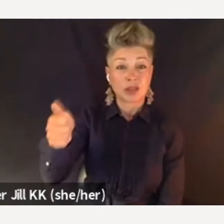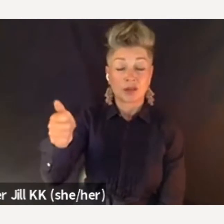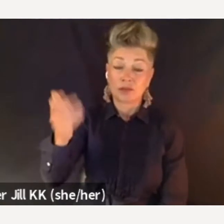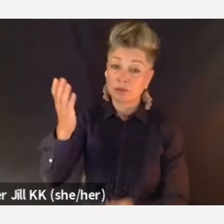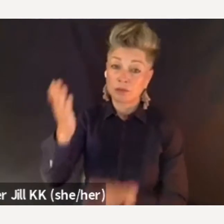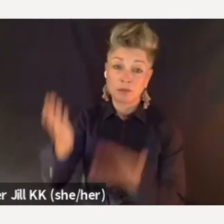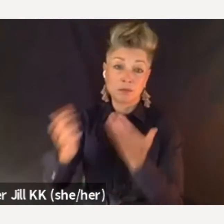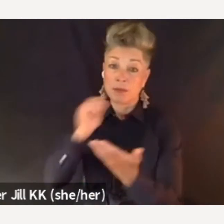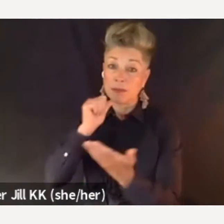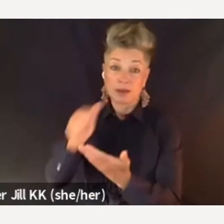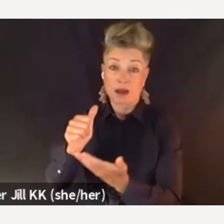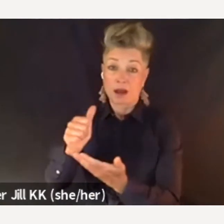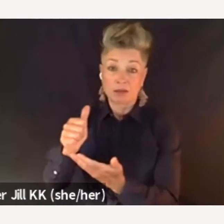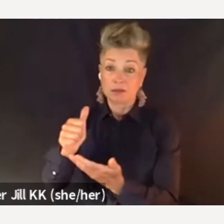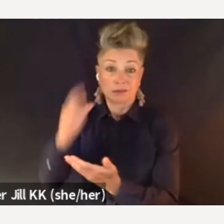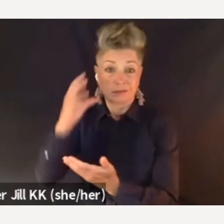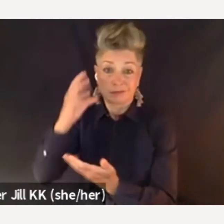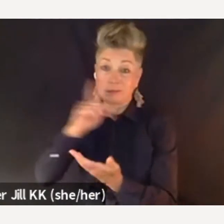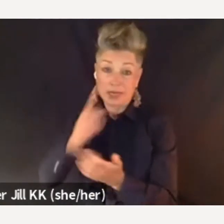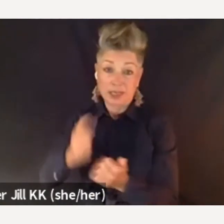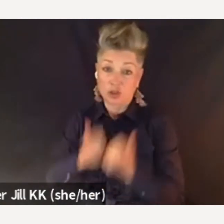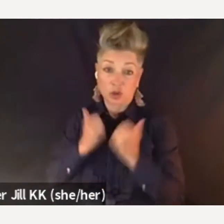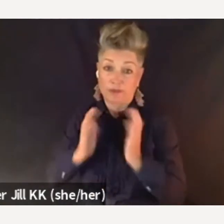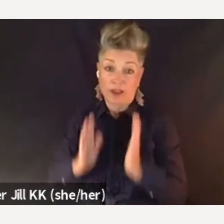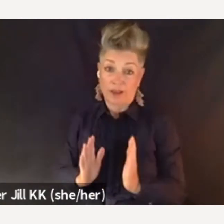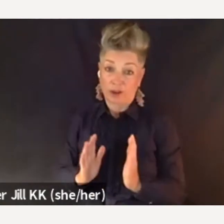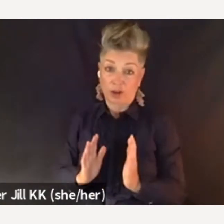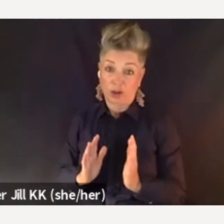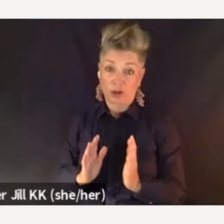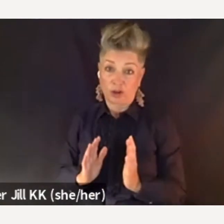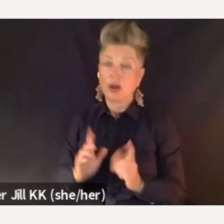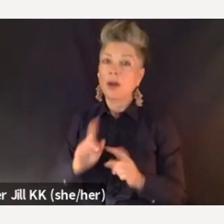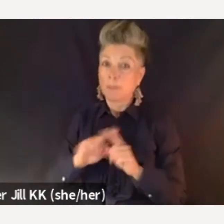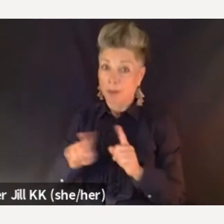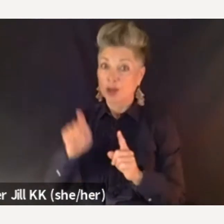a survivor, but you most certainly know somebody who is a survivor.